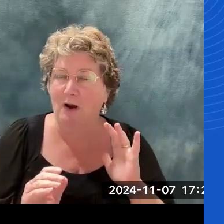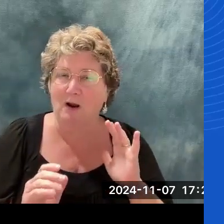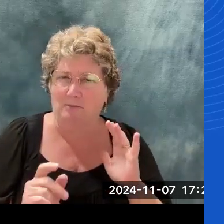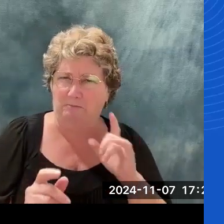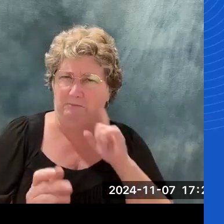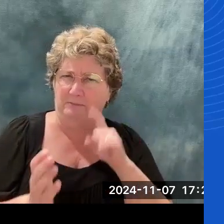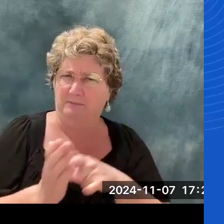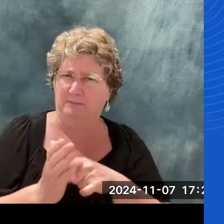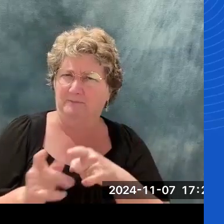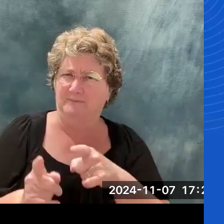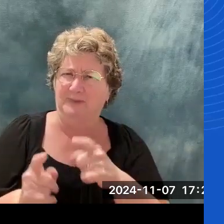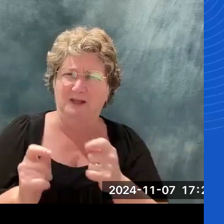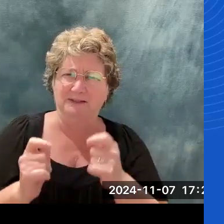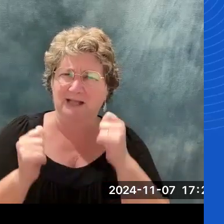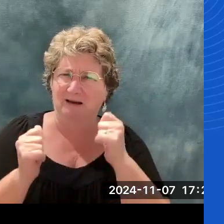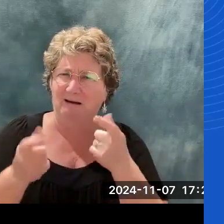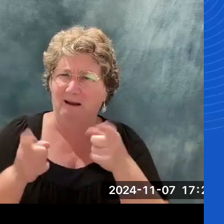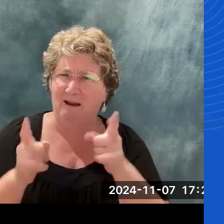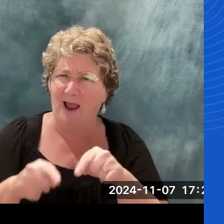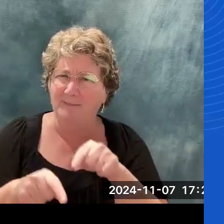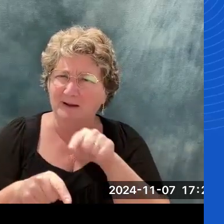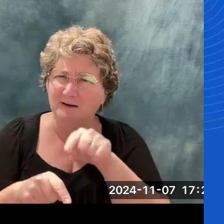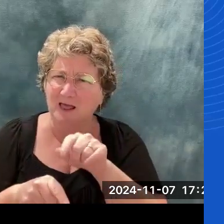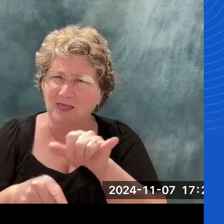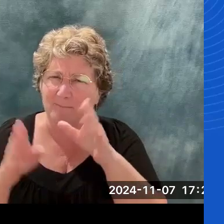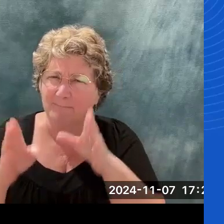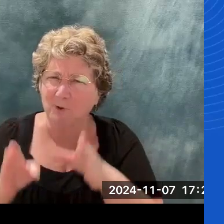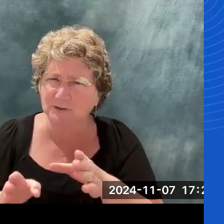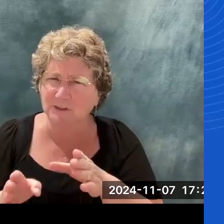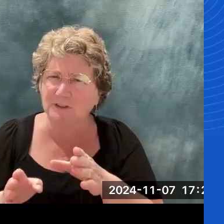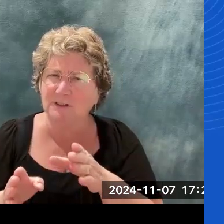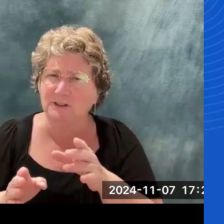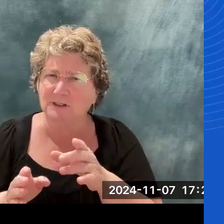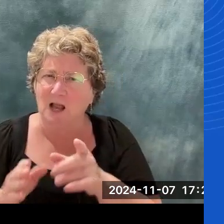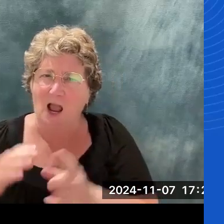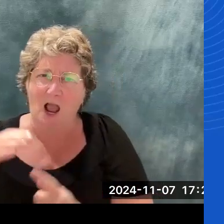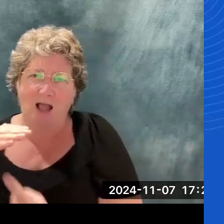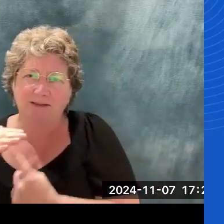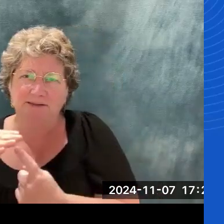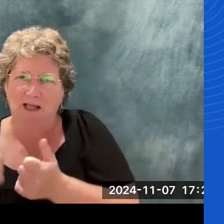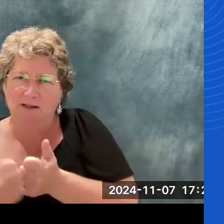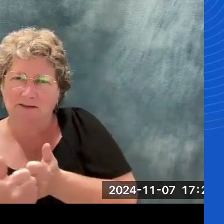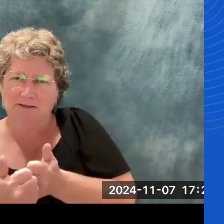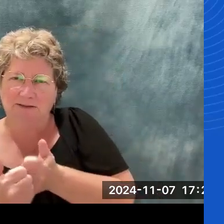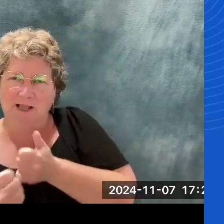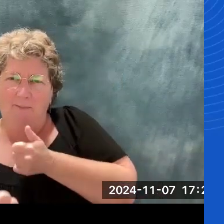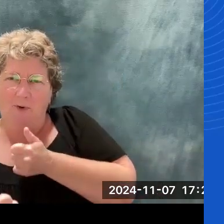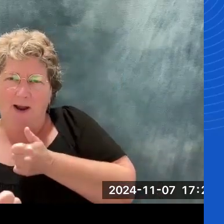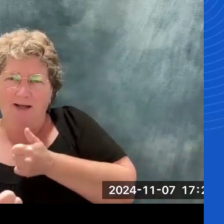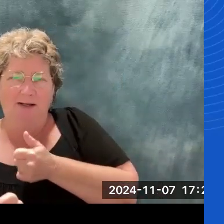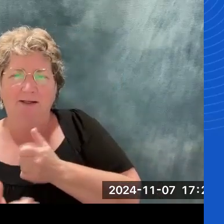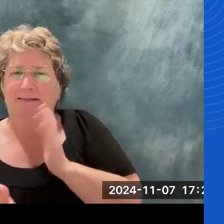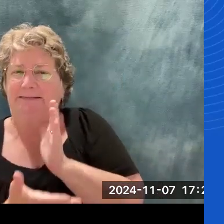seeing them isolate from family and friends. They start to maybe not take care of themselves the way that they did, and their appearance